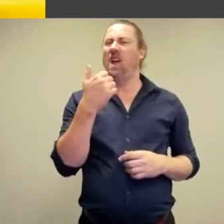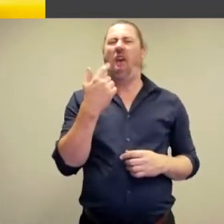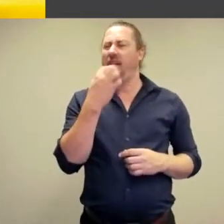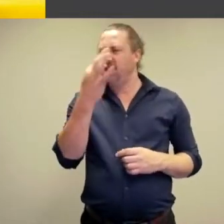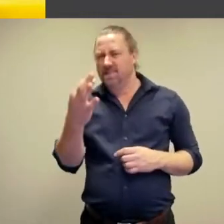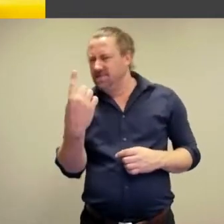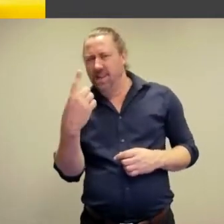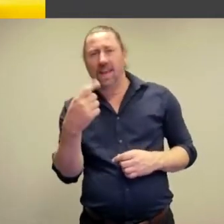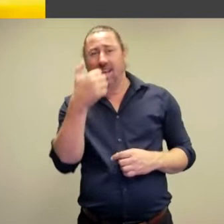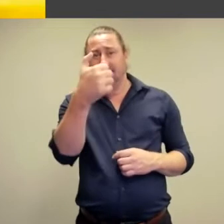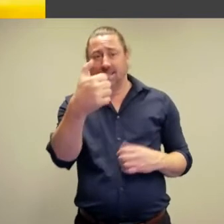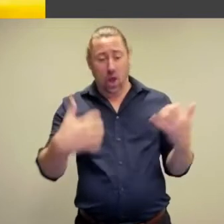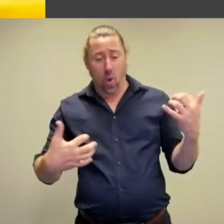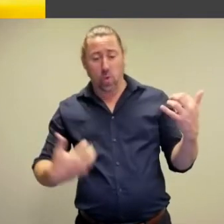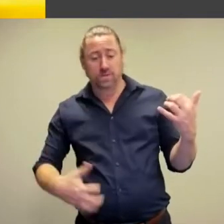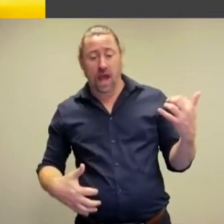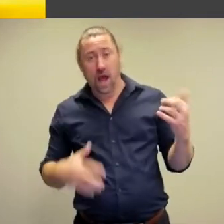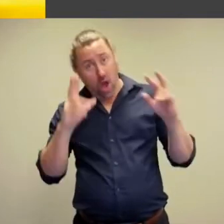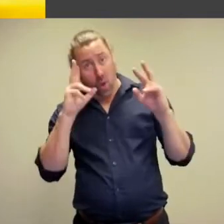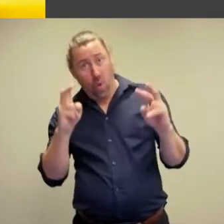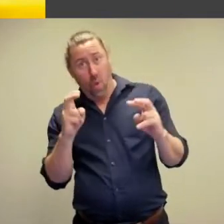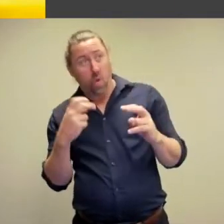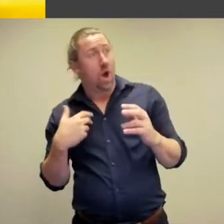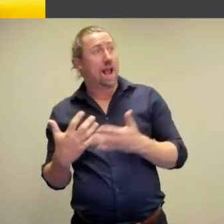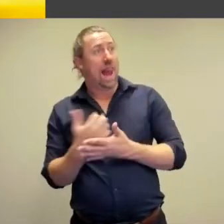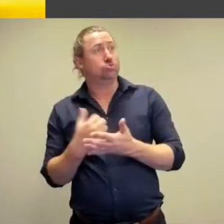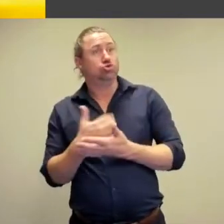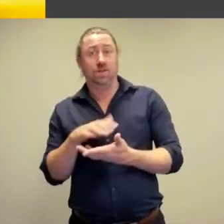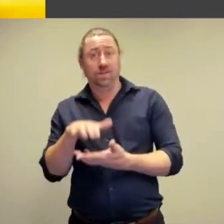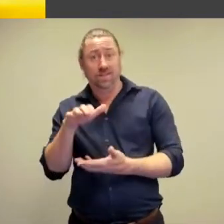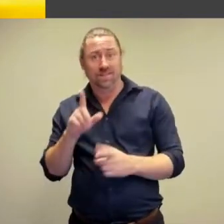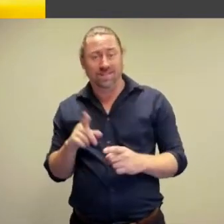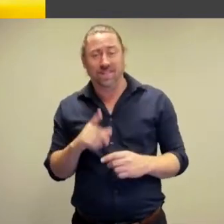I'd say that you're on your way,